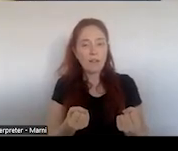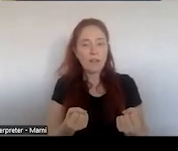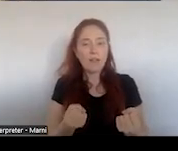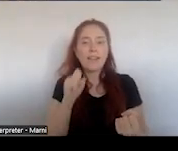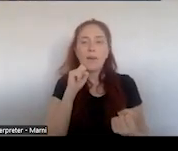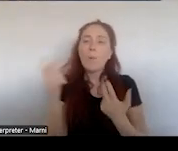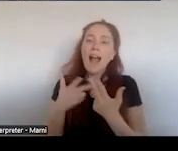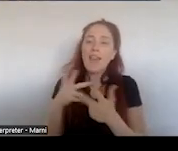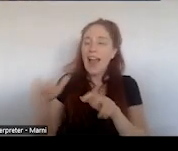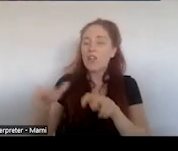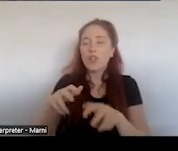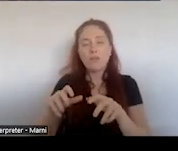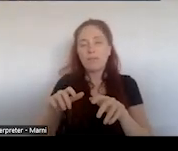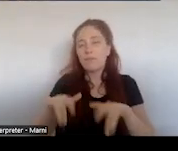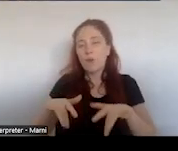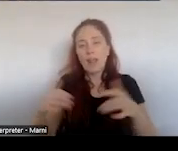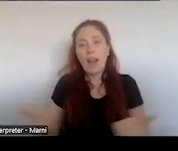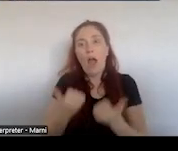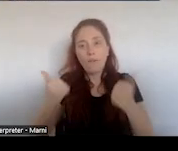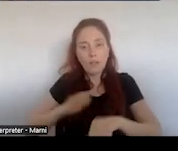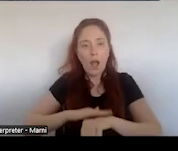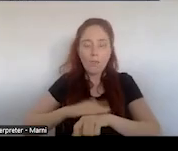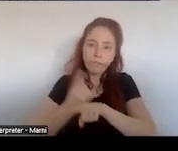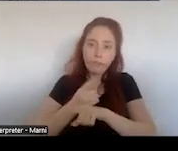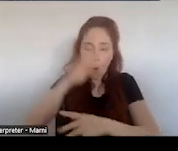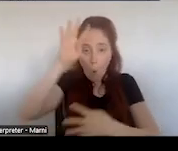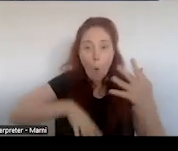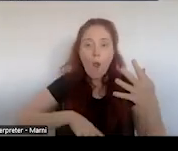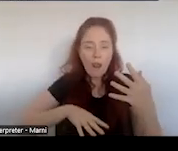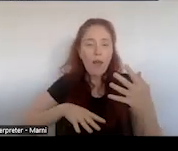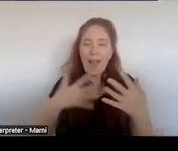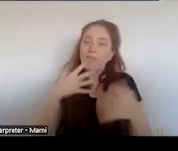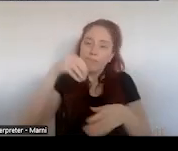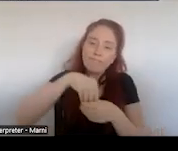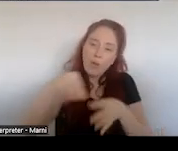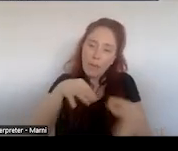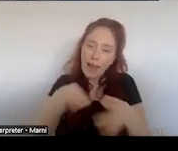but there is more detail in the plan as well. I think the one that many people will be most